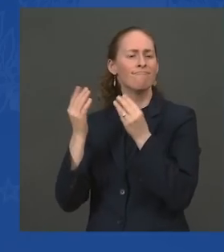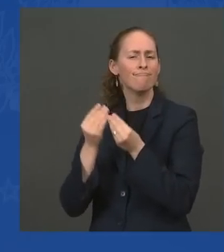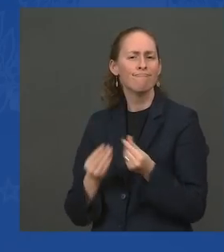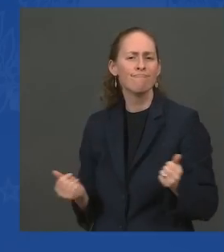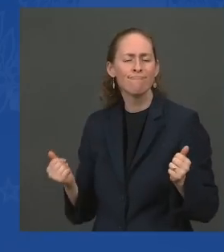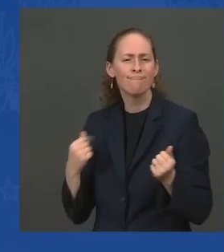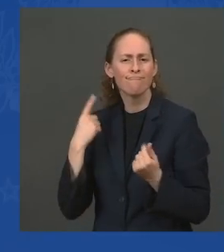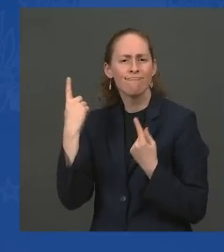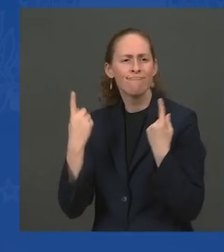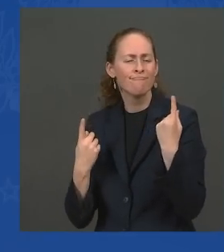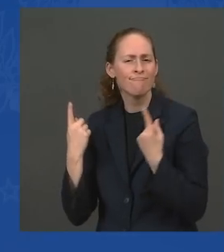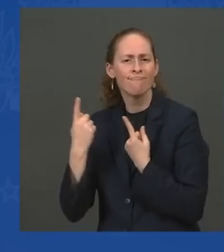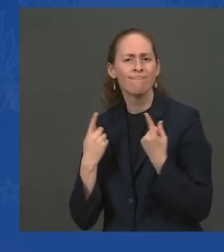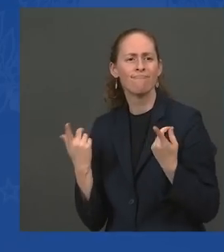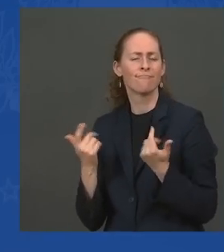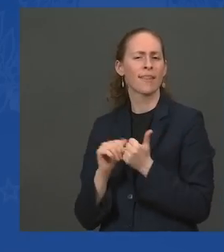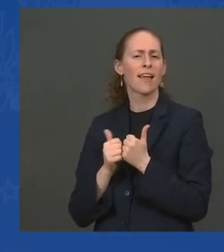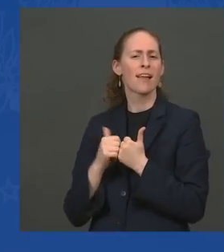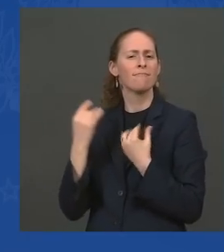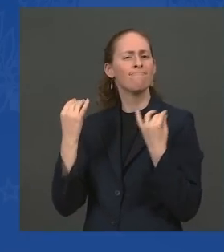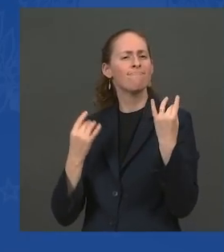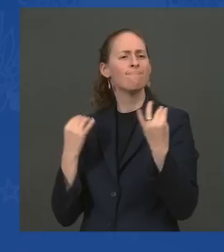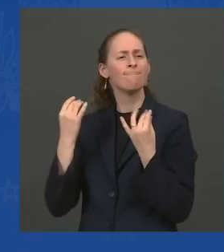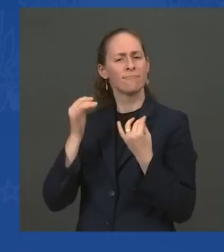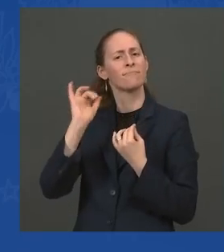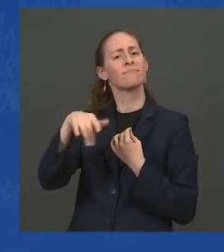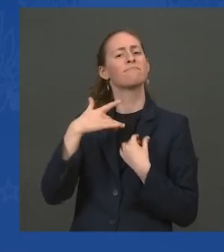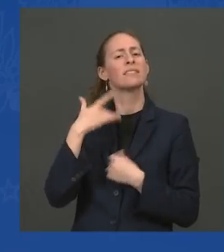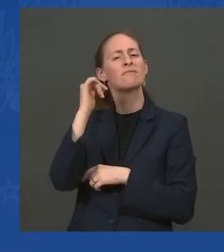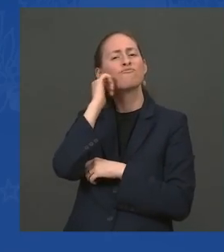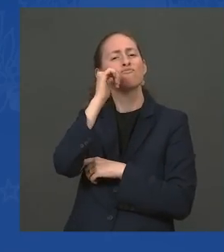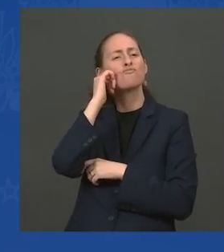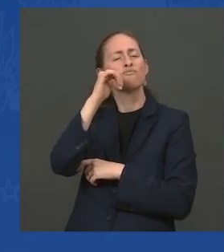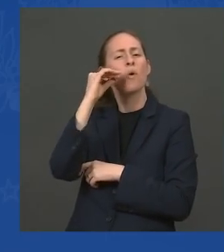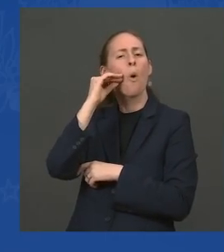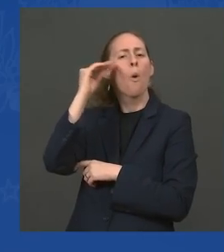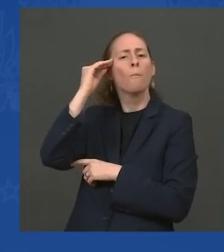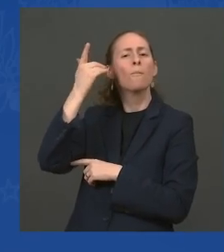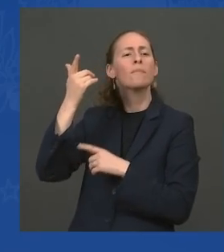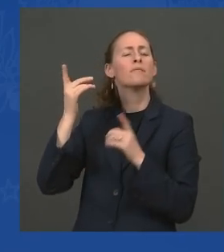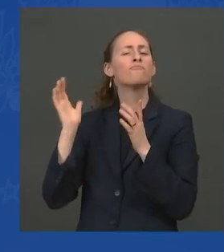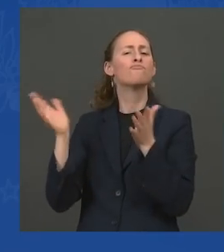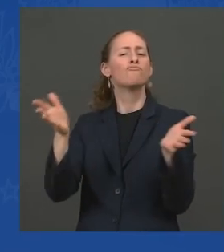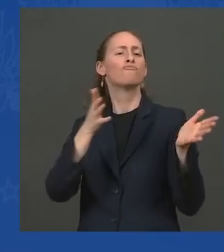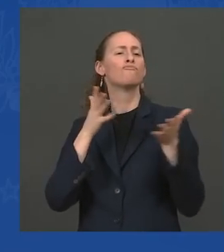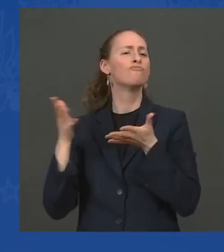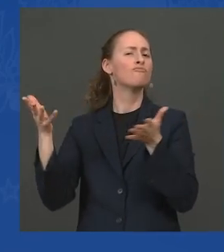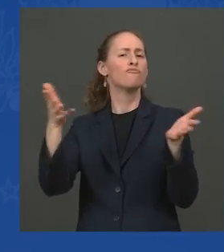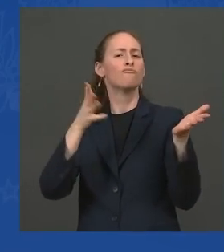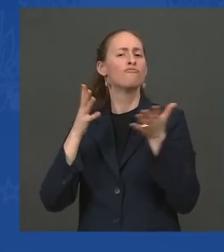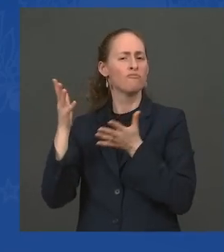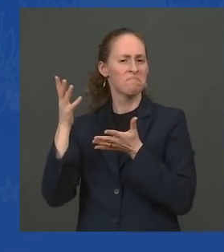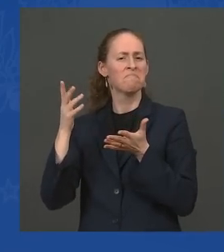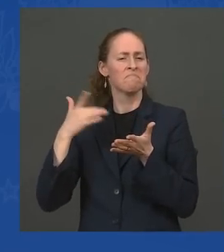They're the things that take place at the kitchen tables I grew up in. For most of the 21st [20th] century, we led the world by a significant margin